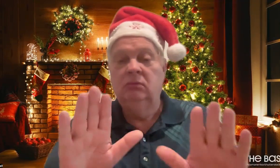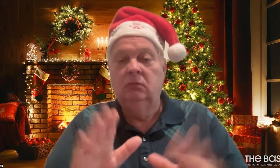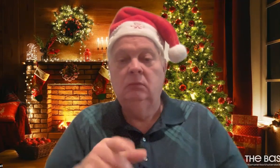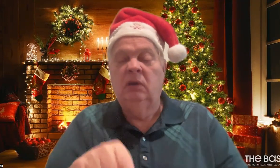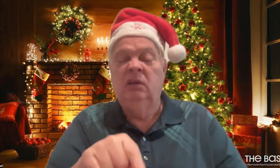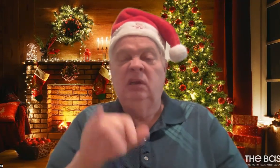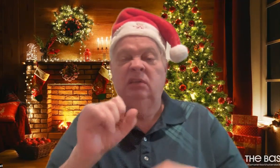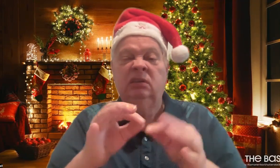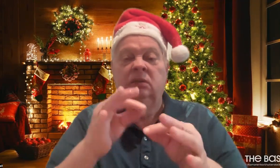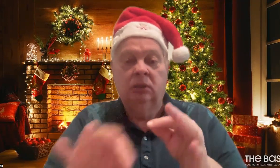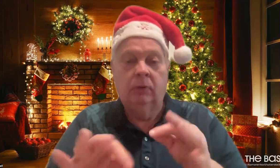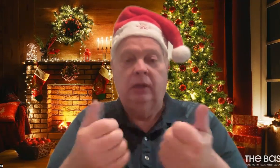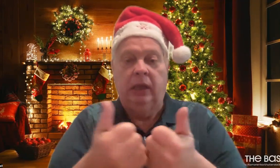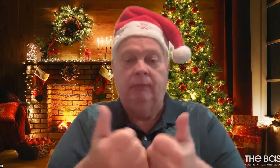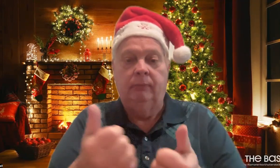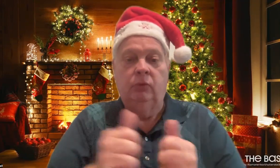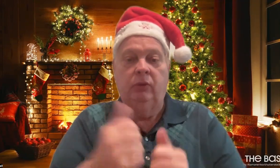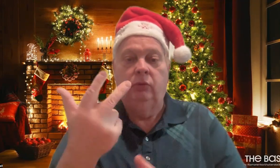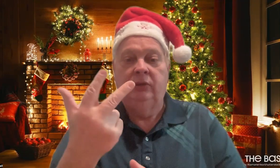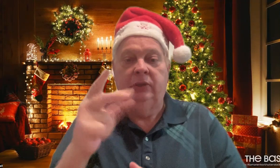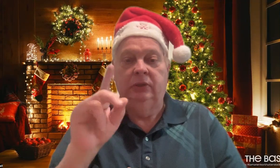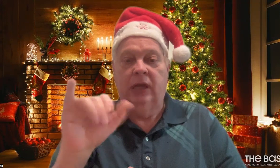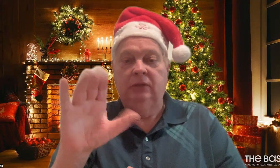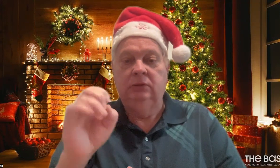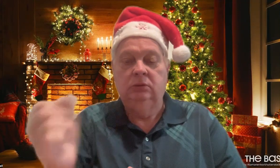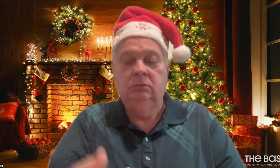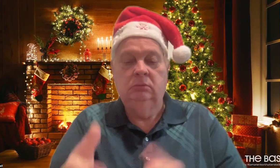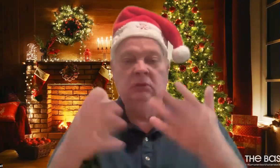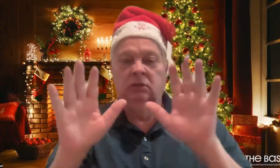it's a simple game with just 3 dice.